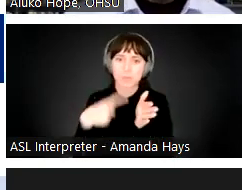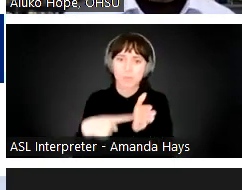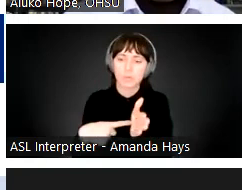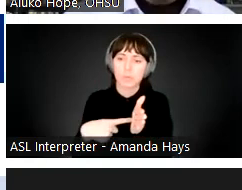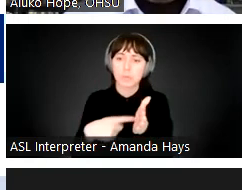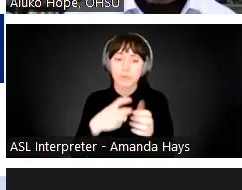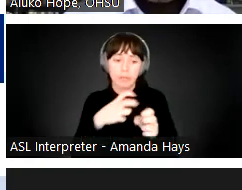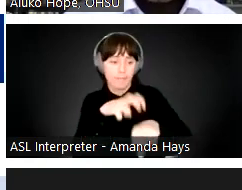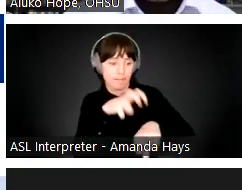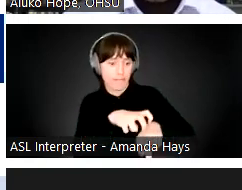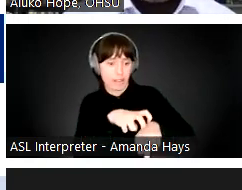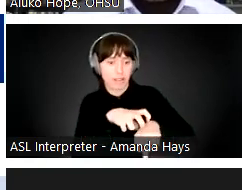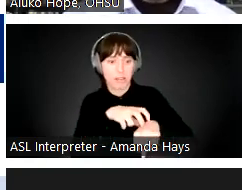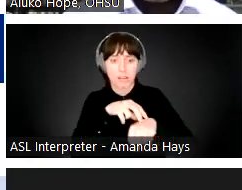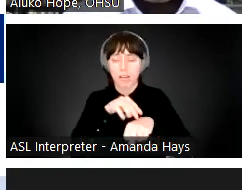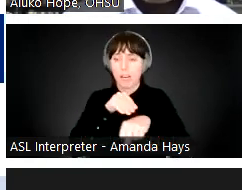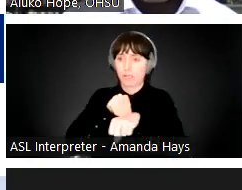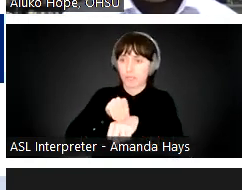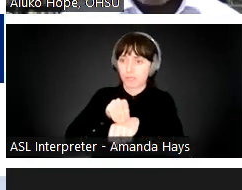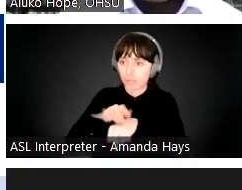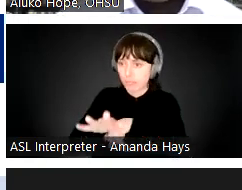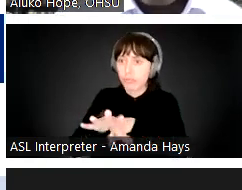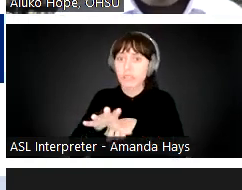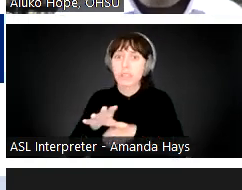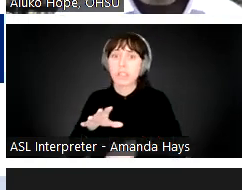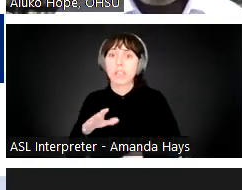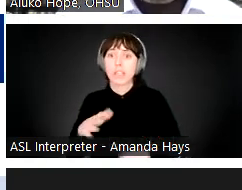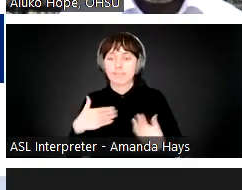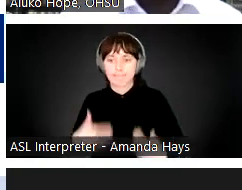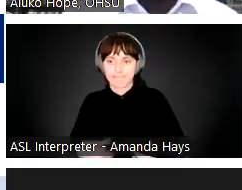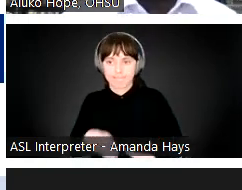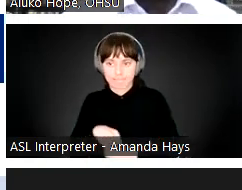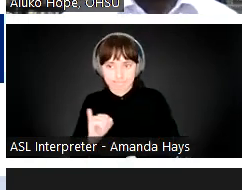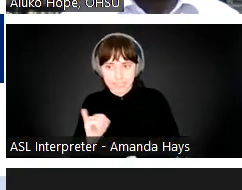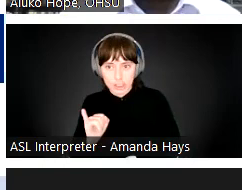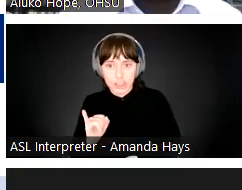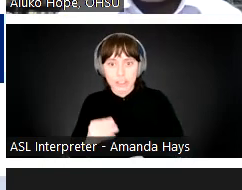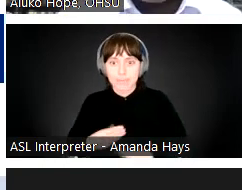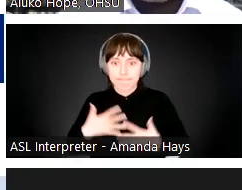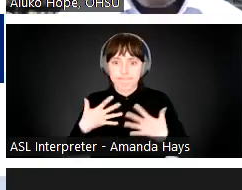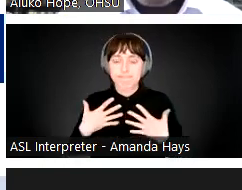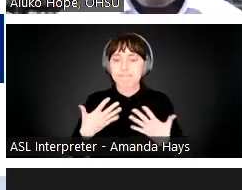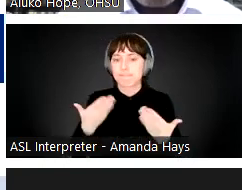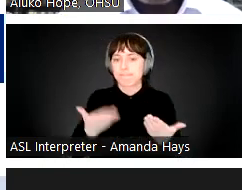and what the virus does when it's causing the infection, meaning- the virus is COVID- whether it be because of